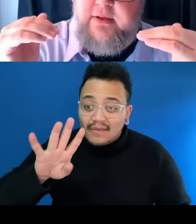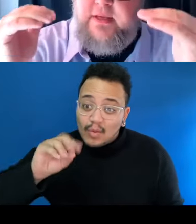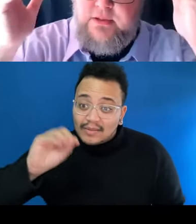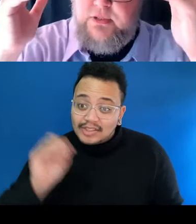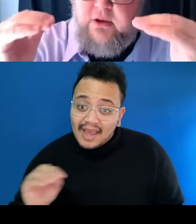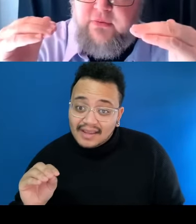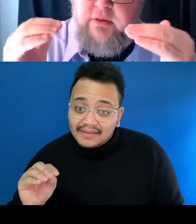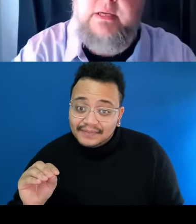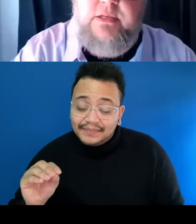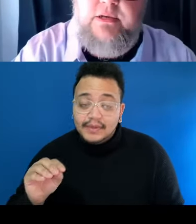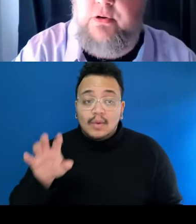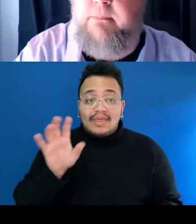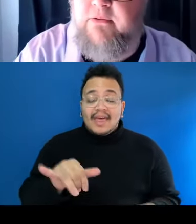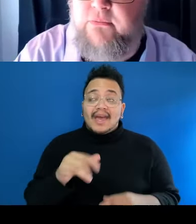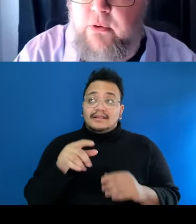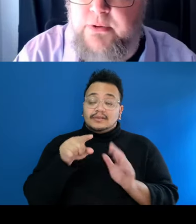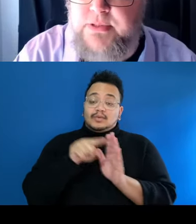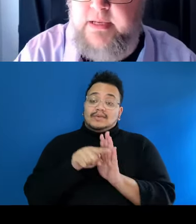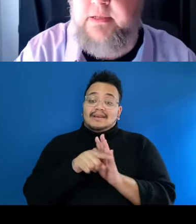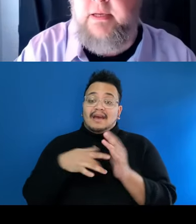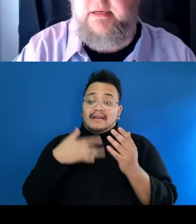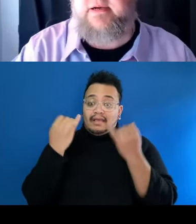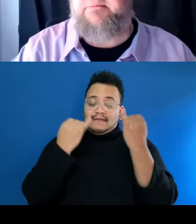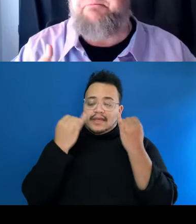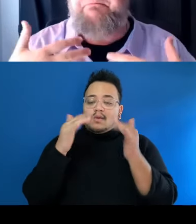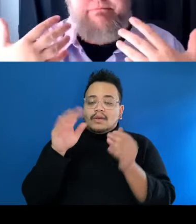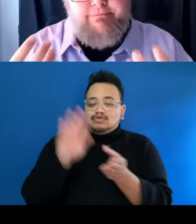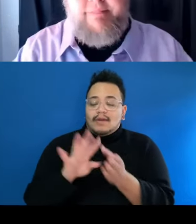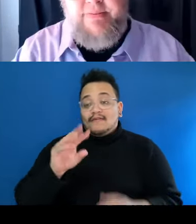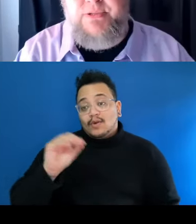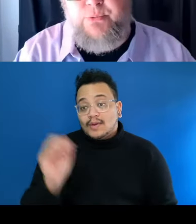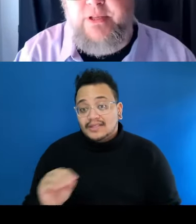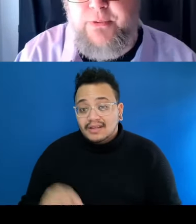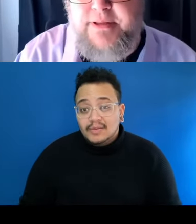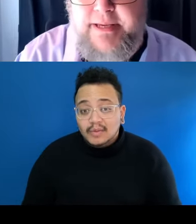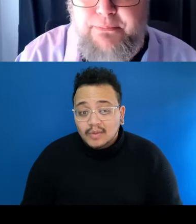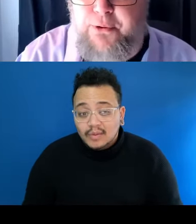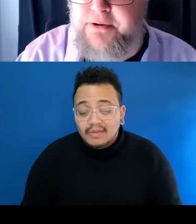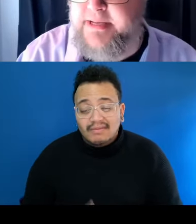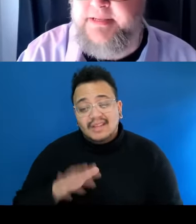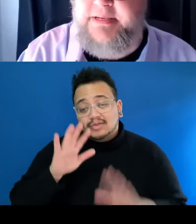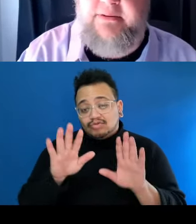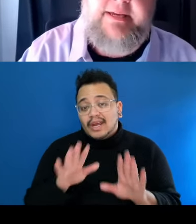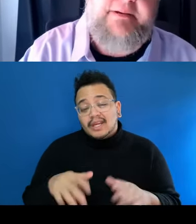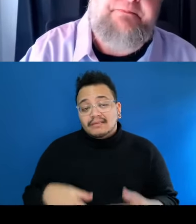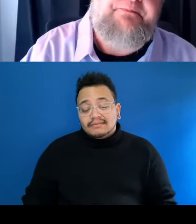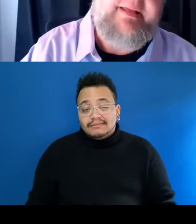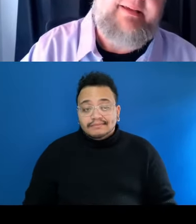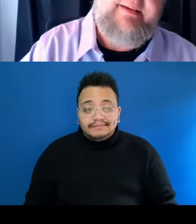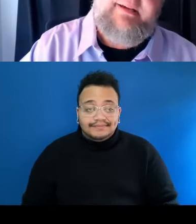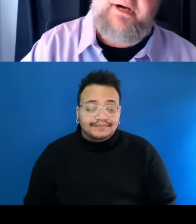the suicidal feeling is gonna drop by 40%. That's really, really important and significant.